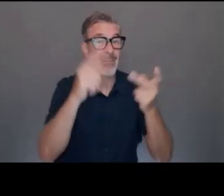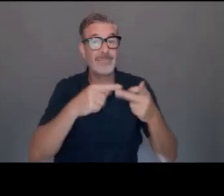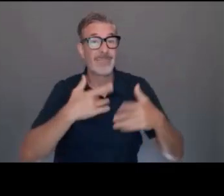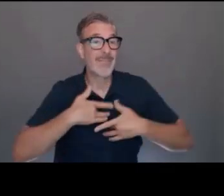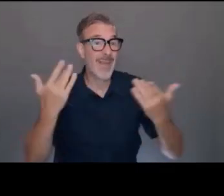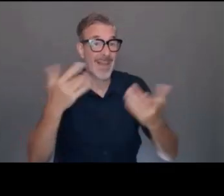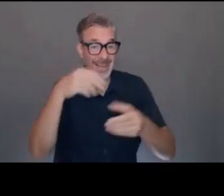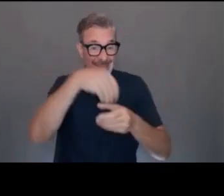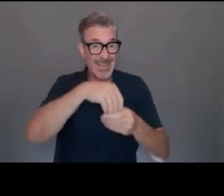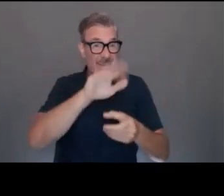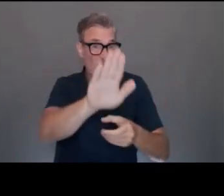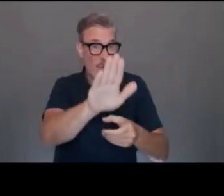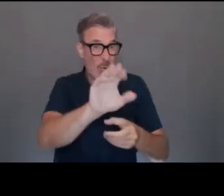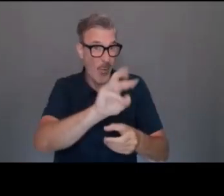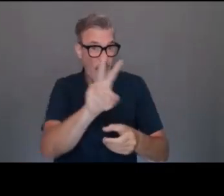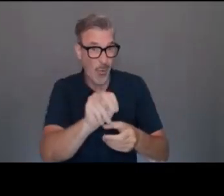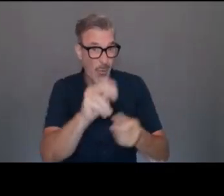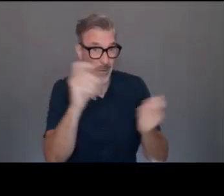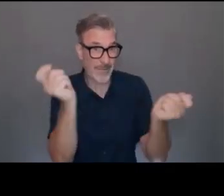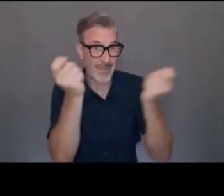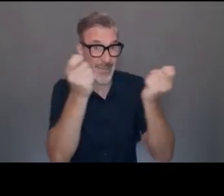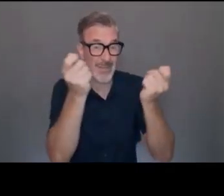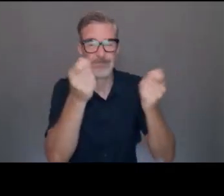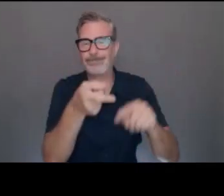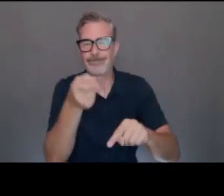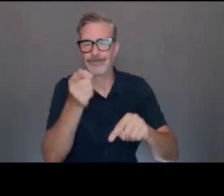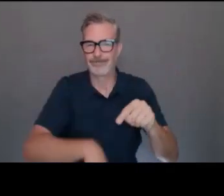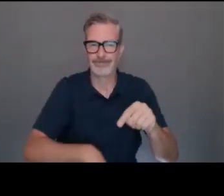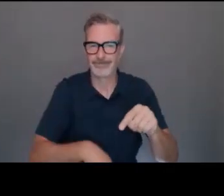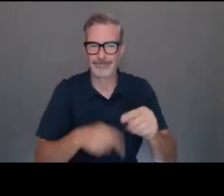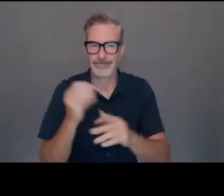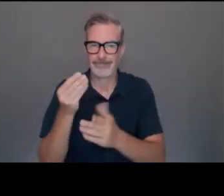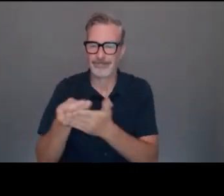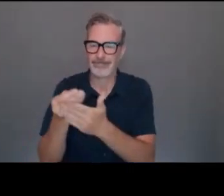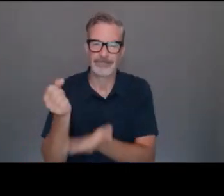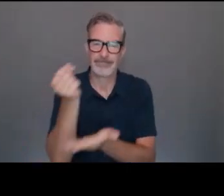For this type of activity, please check out our Public Outreach component.